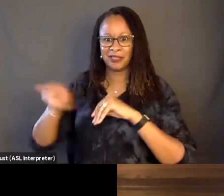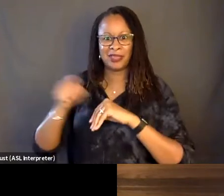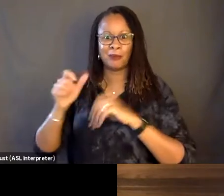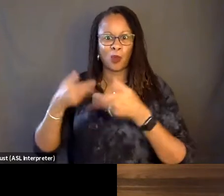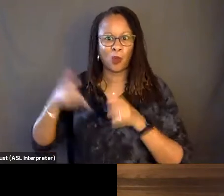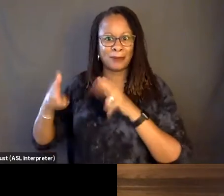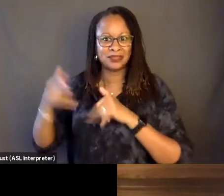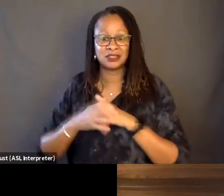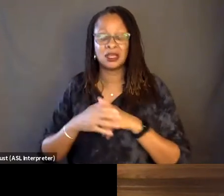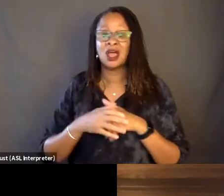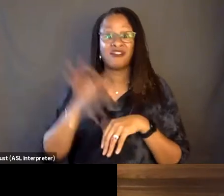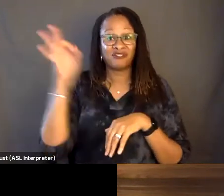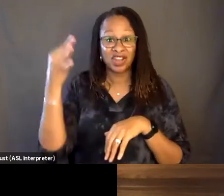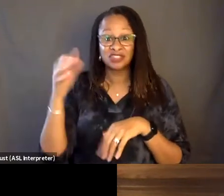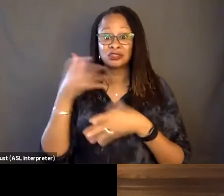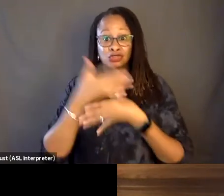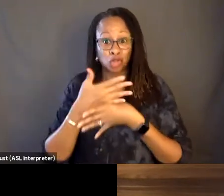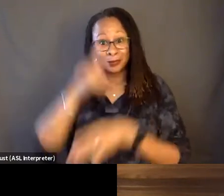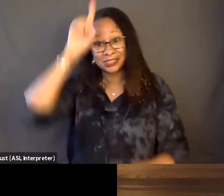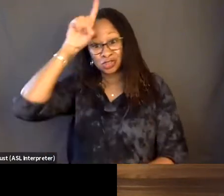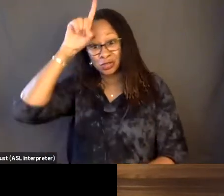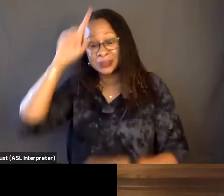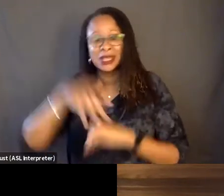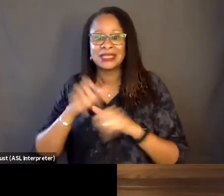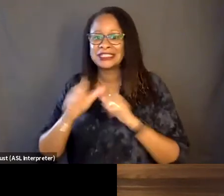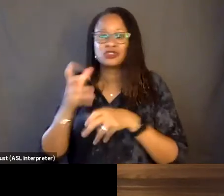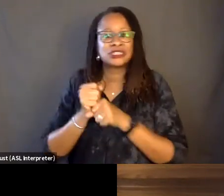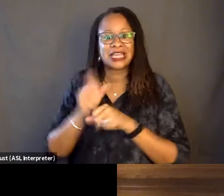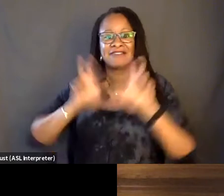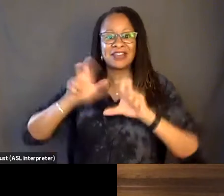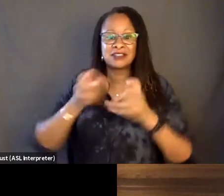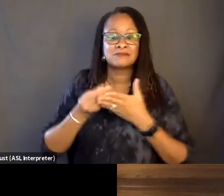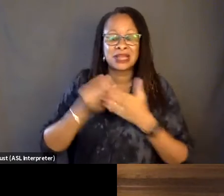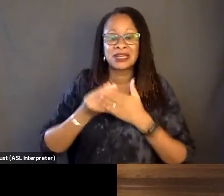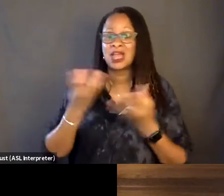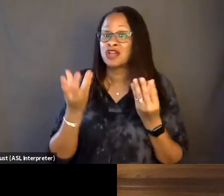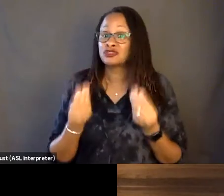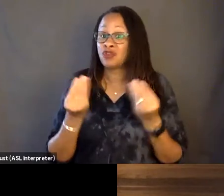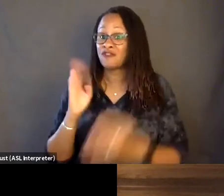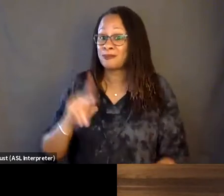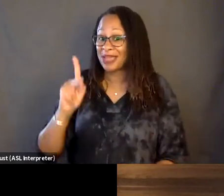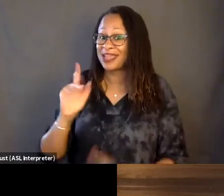The Germans are still taking investment and money from them. SoftBank is the world's largest hedge fund,